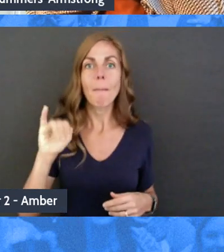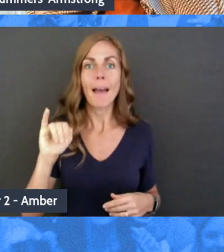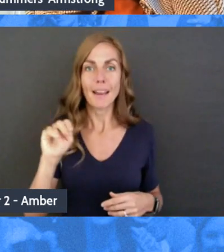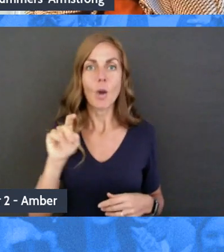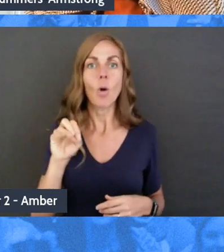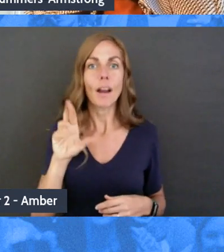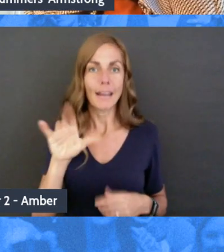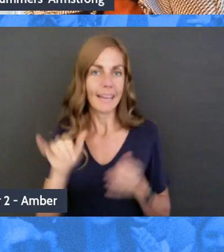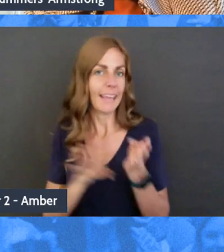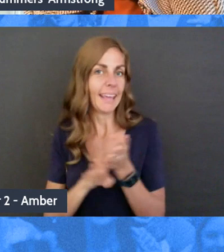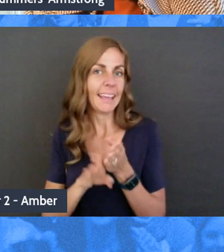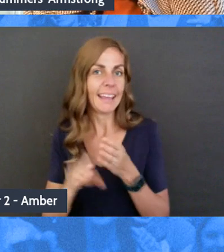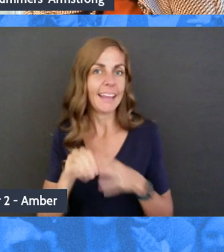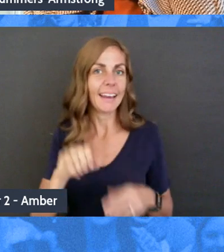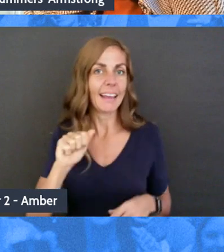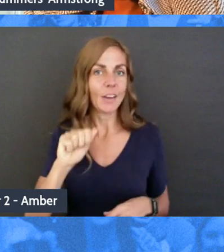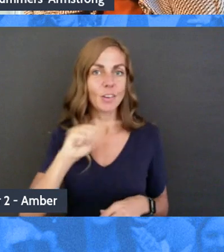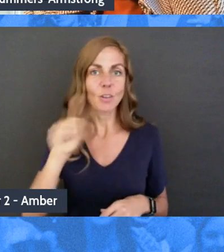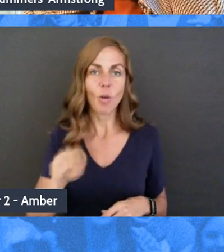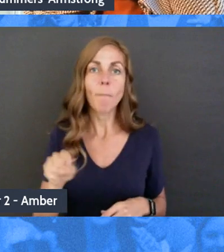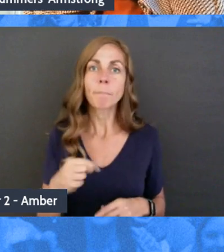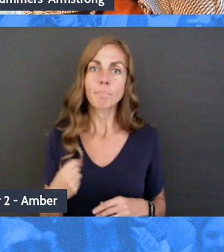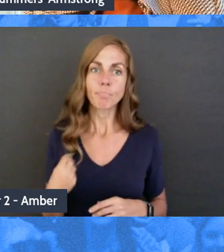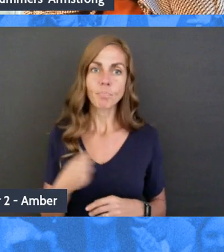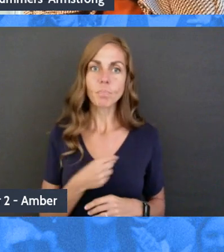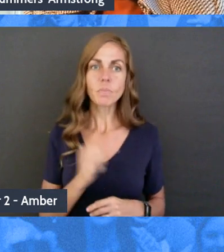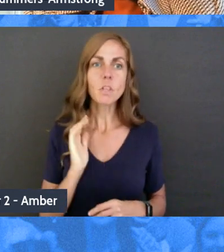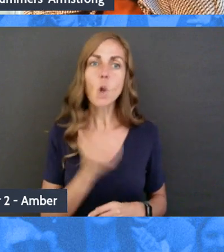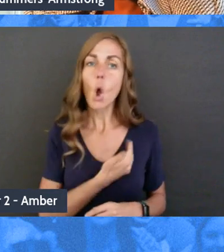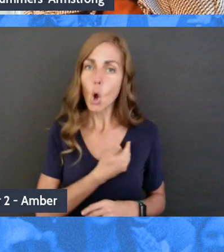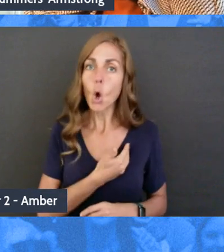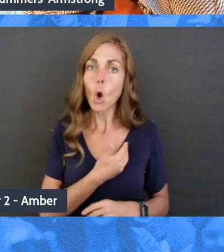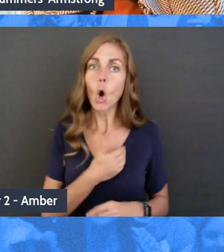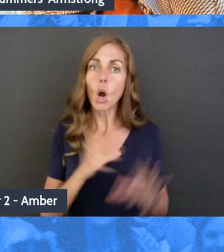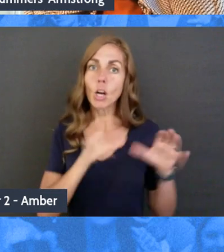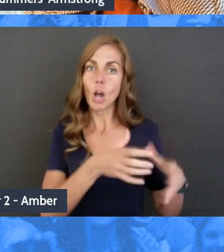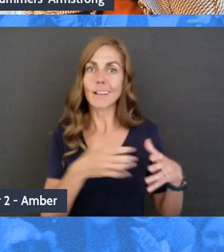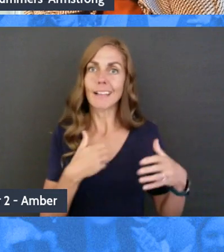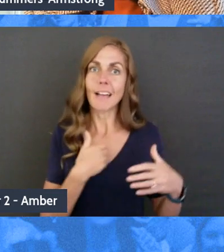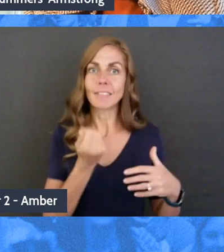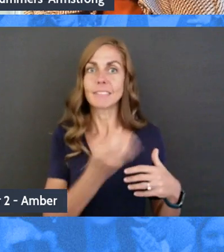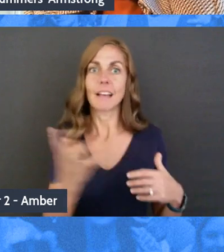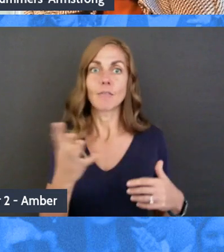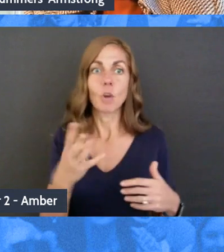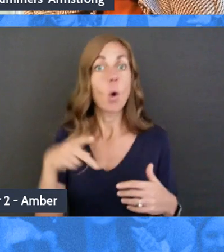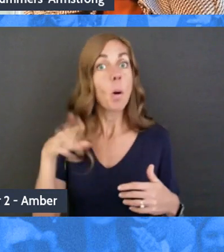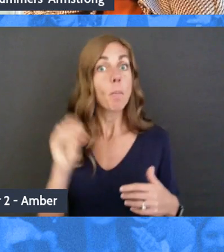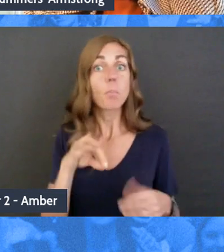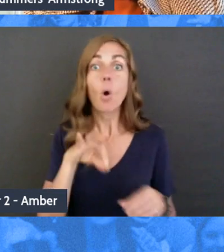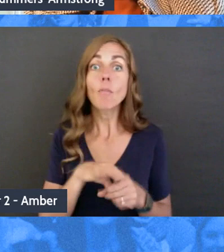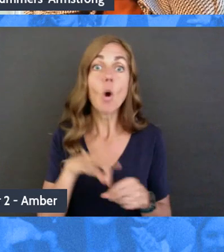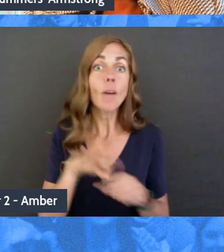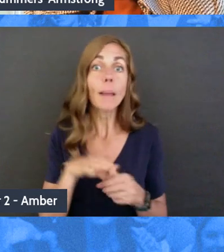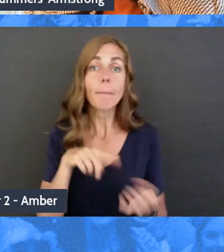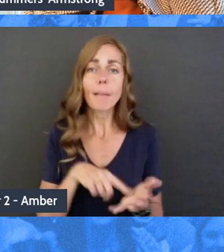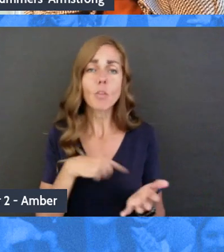Our caucus has a number of pro voting bills and we sponsor them every year, every session,